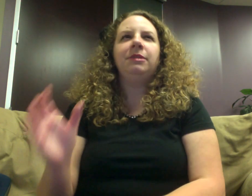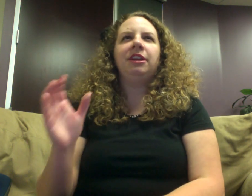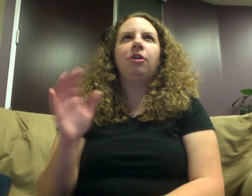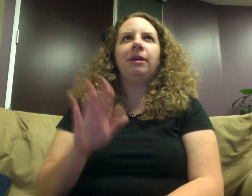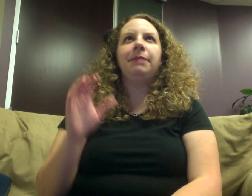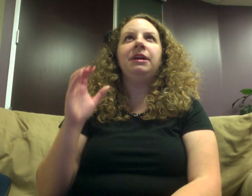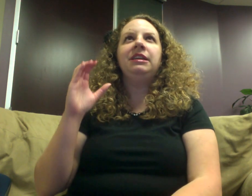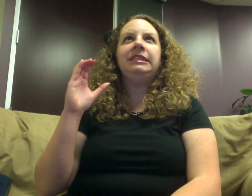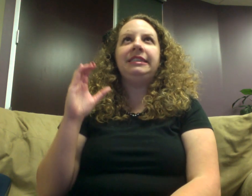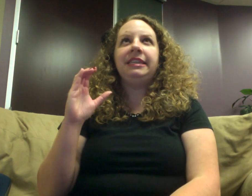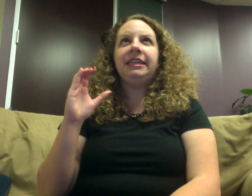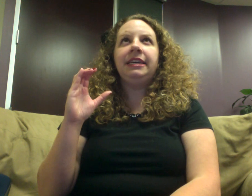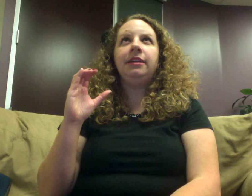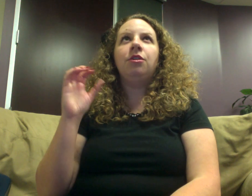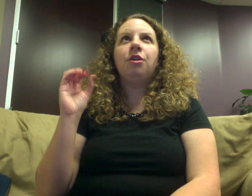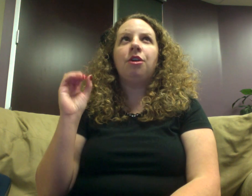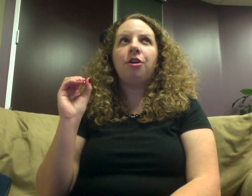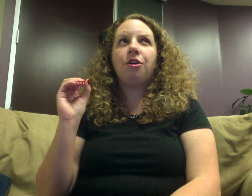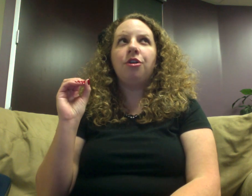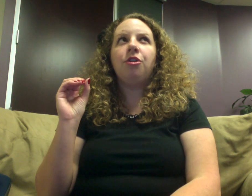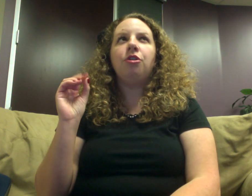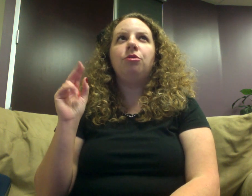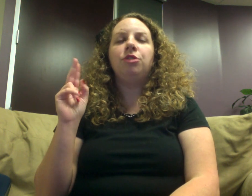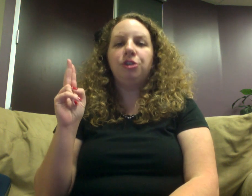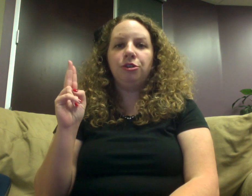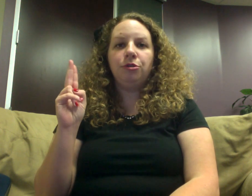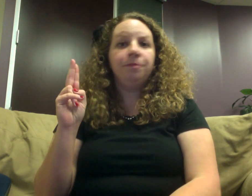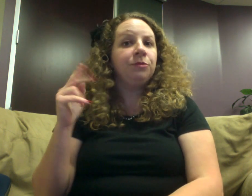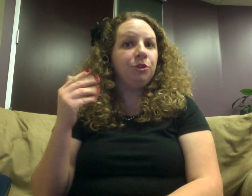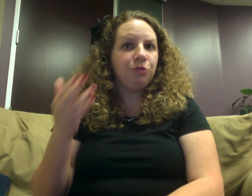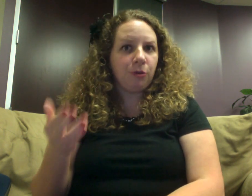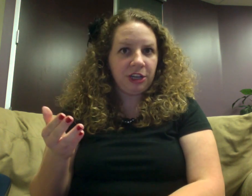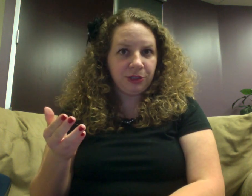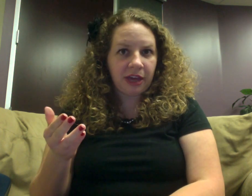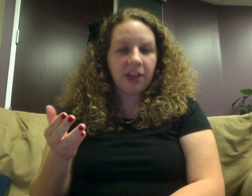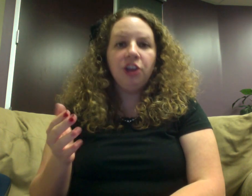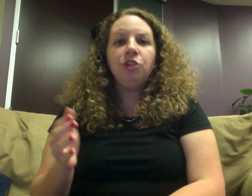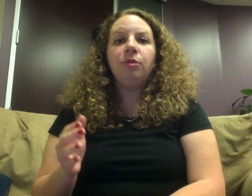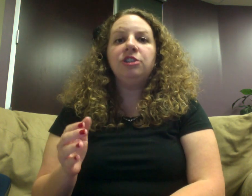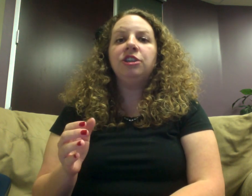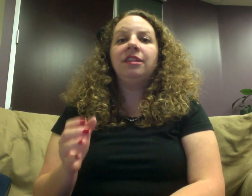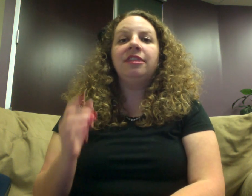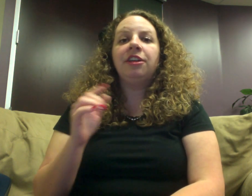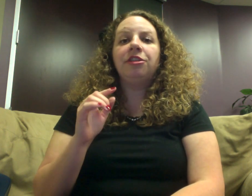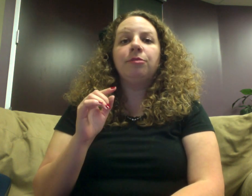we think, okay my name. C O U . . . . you don't want to do that. You want to think through